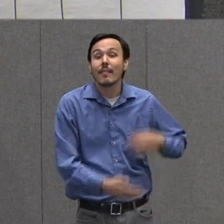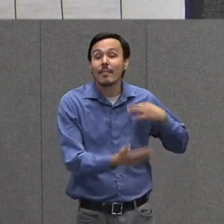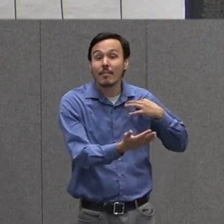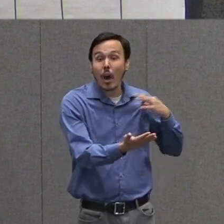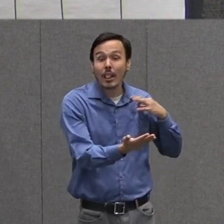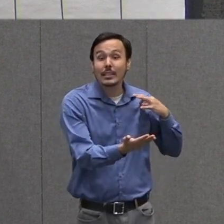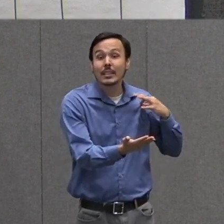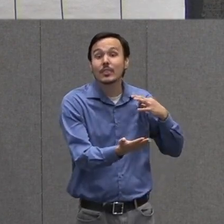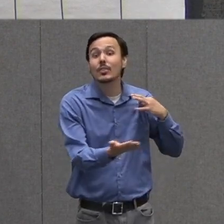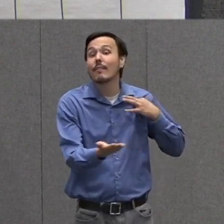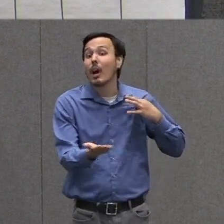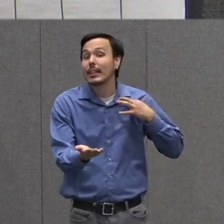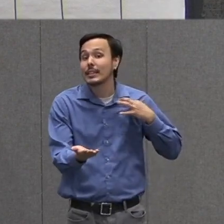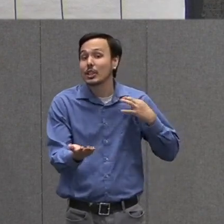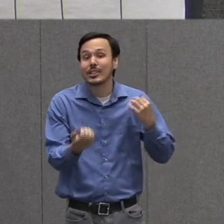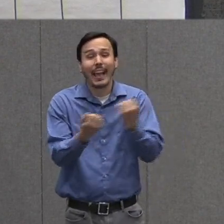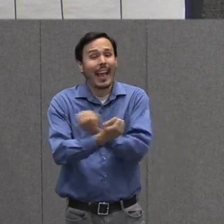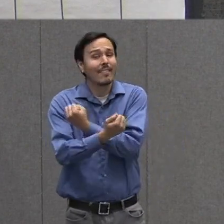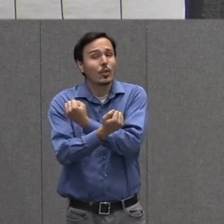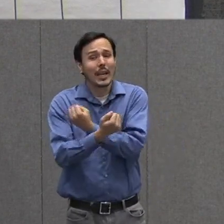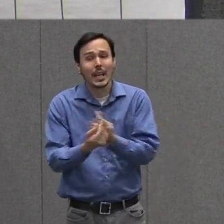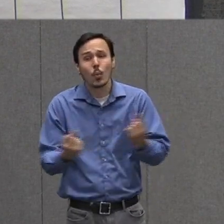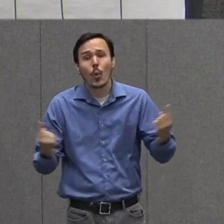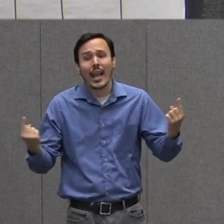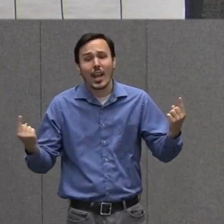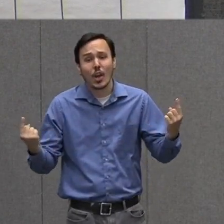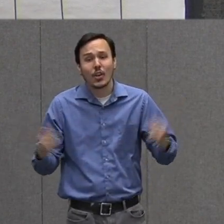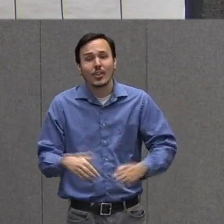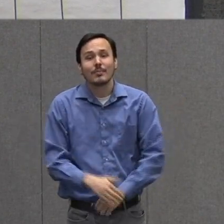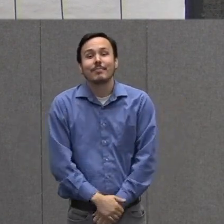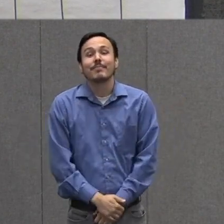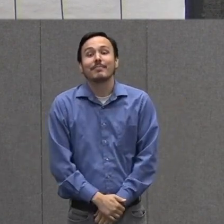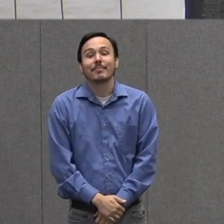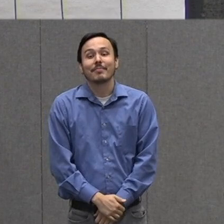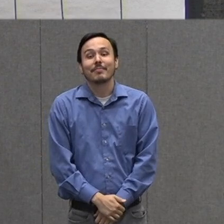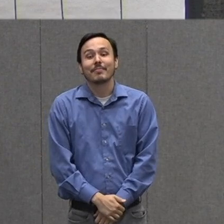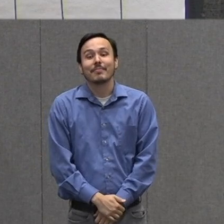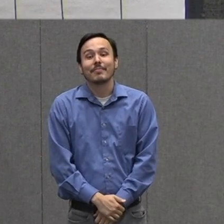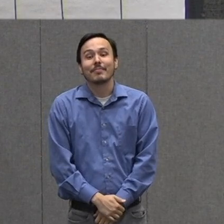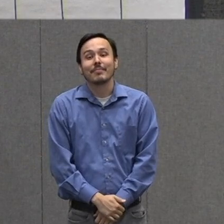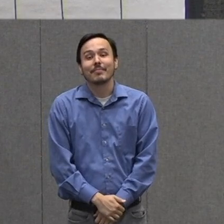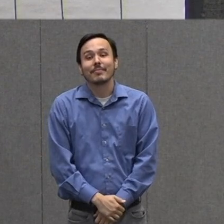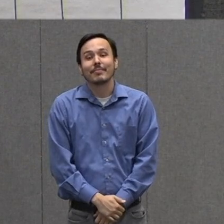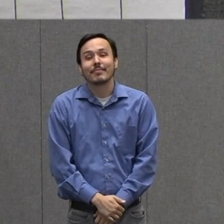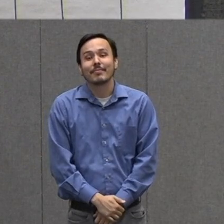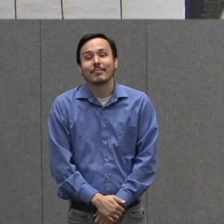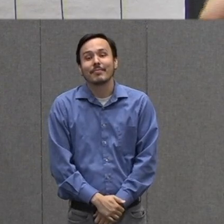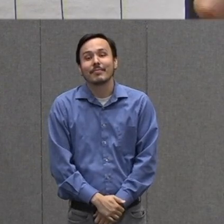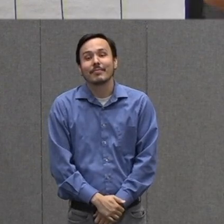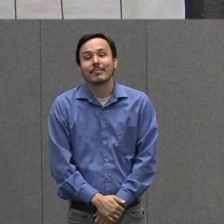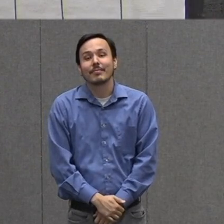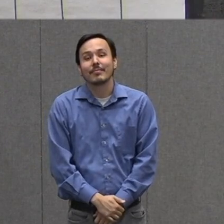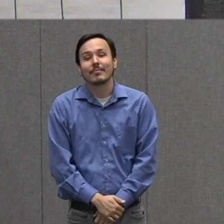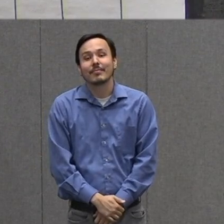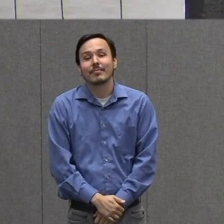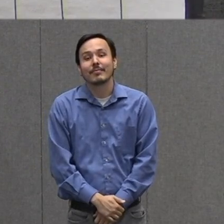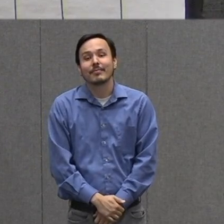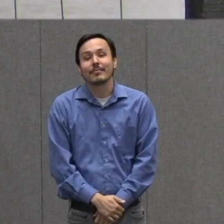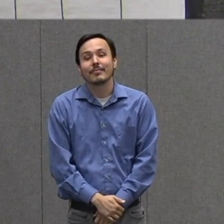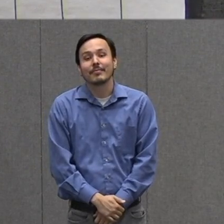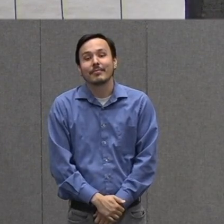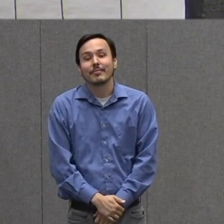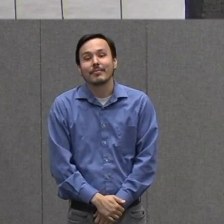Volunteers, volunteers everywhere.